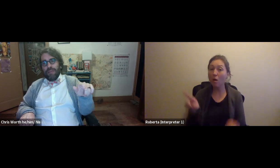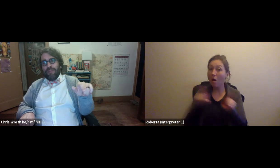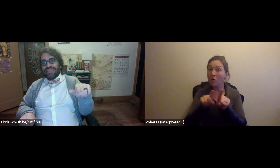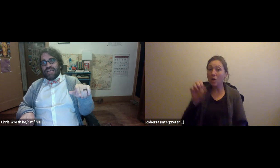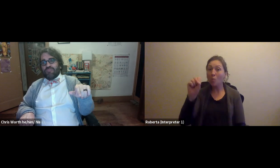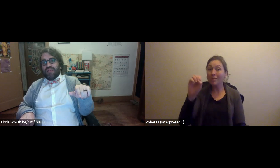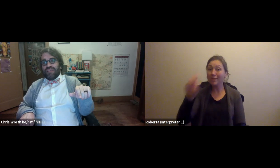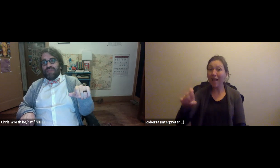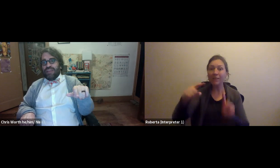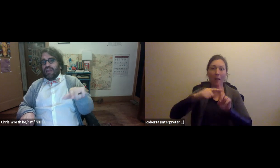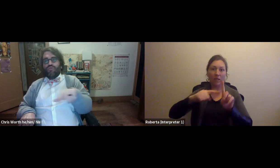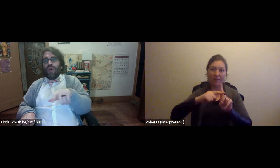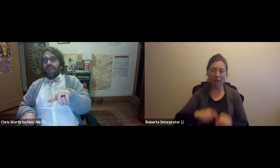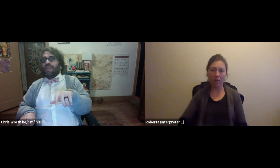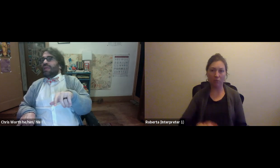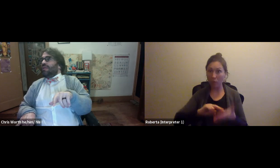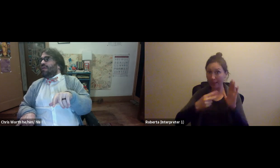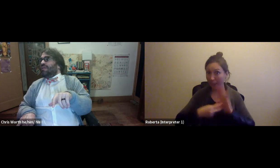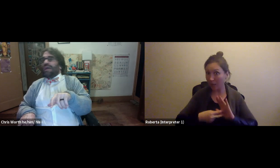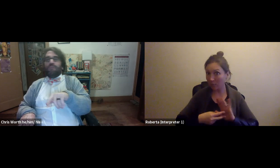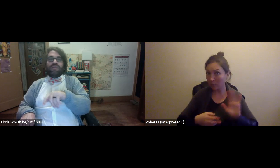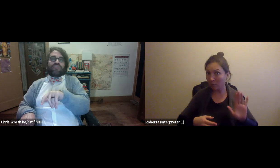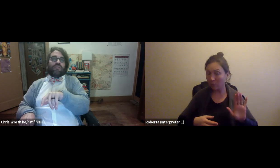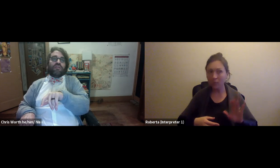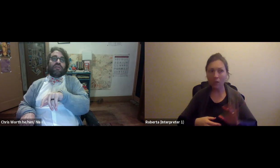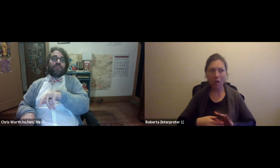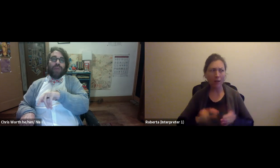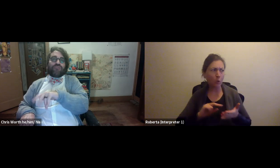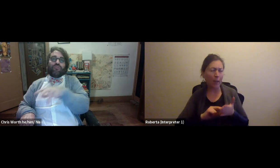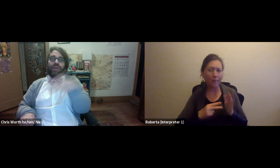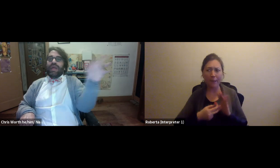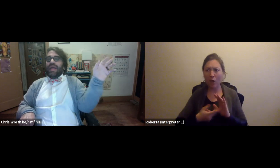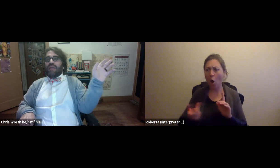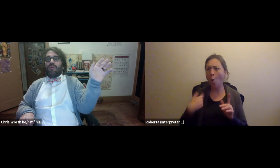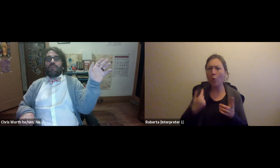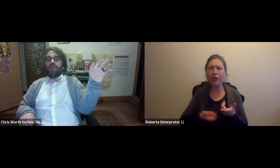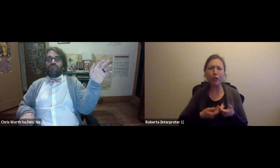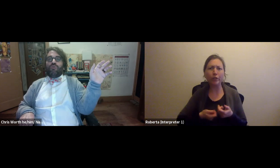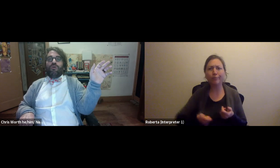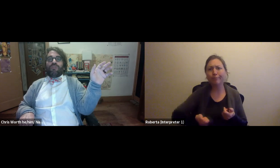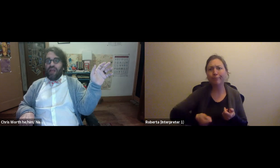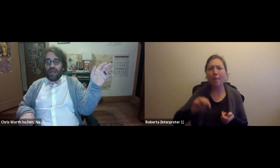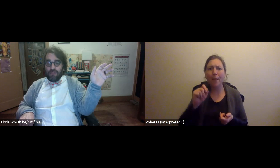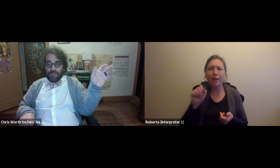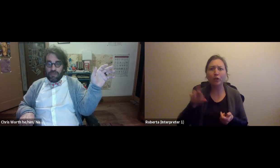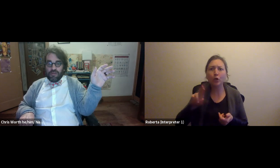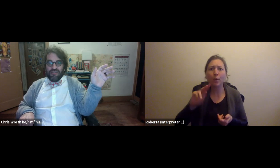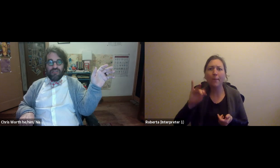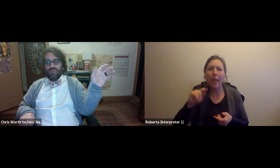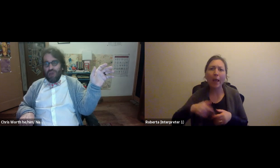by sex positivity? Do I mean that we just masturbate anywhere we want to all the time? No!